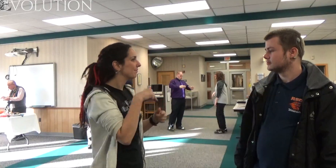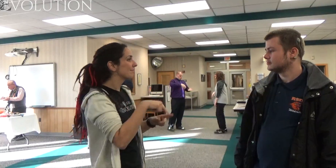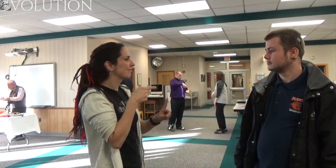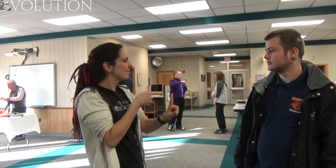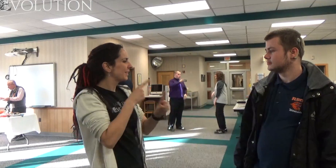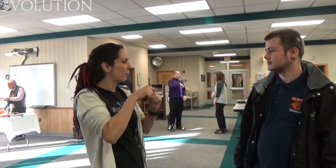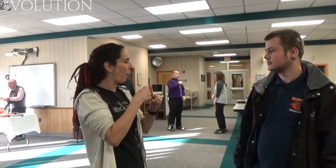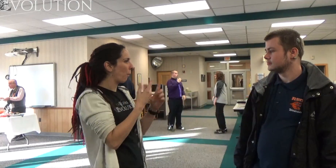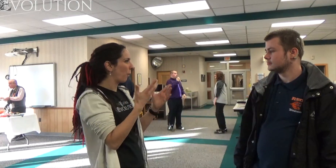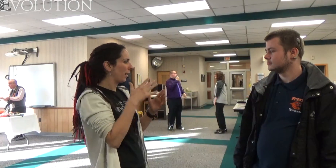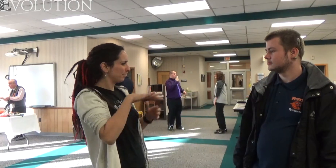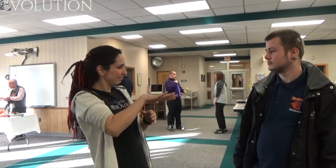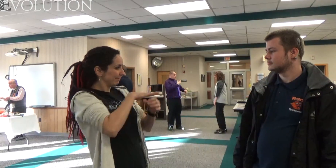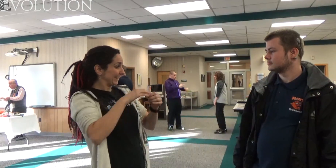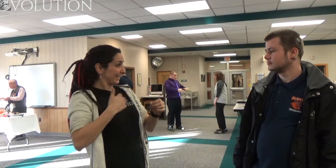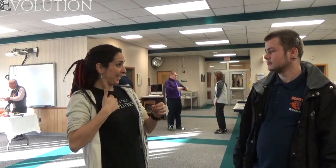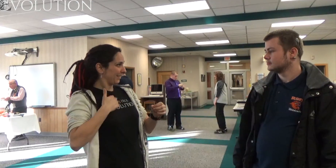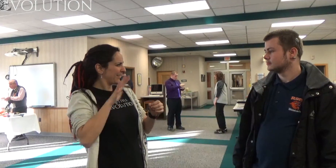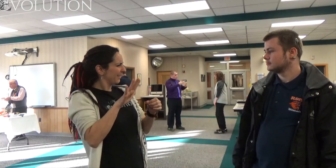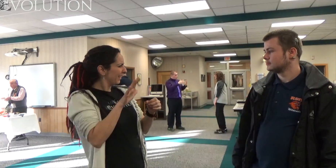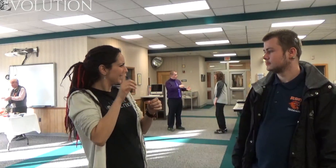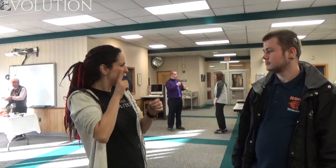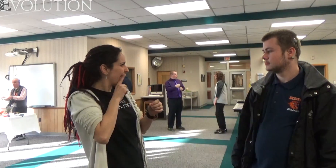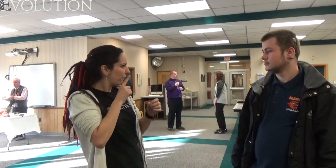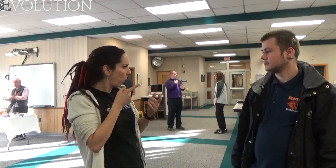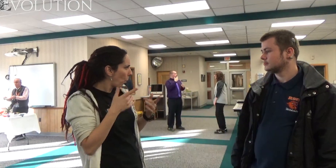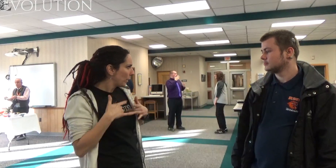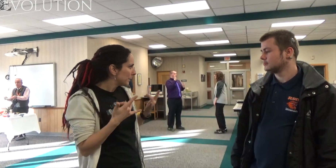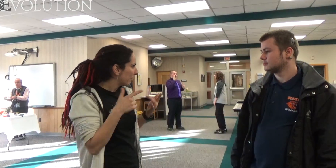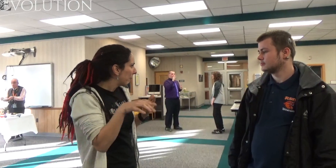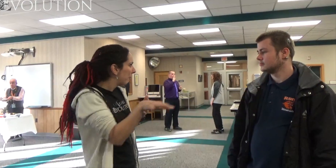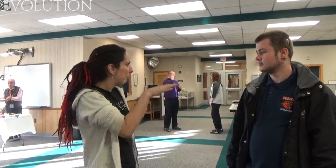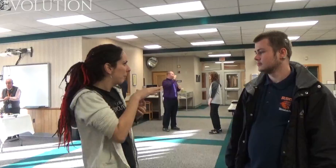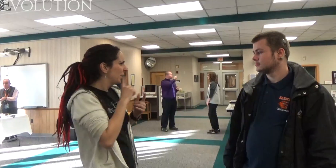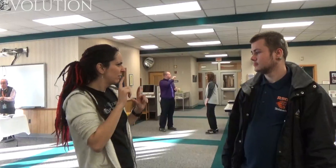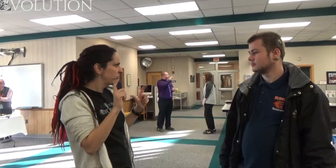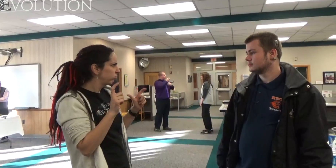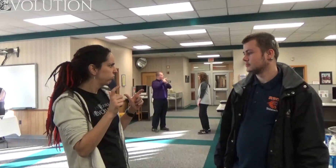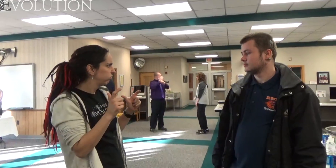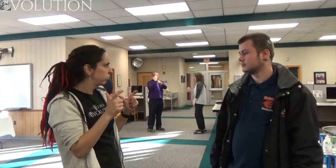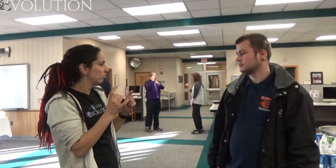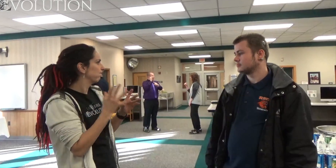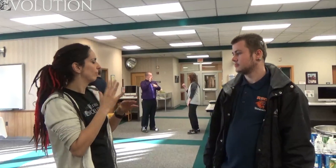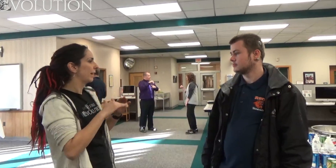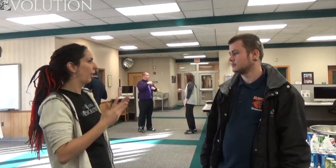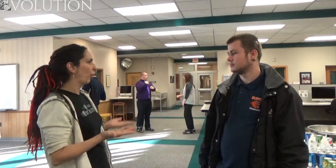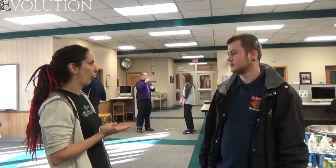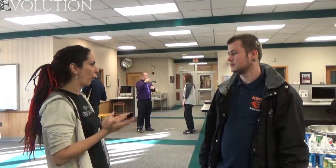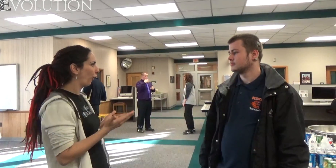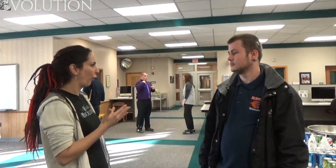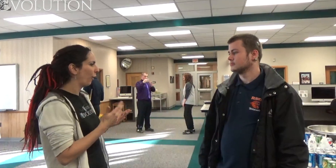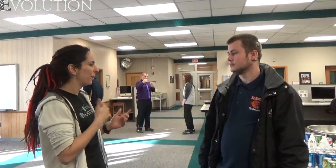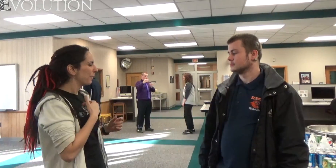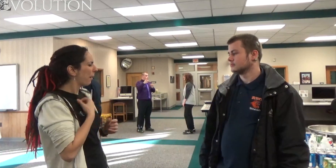It's about, in some places in Canada what's been happening to Deaf people there. We're getting smaller faster than here [ in the U.S. ]